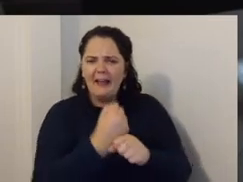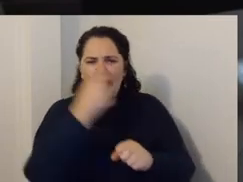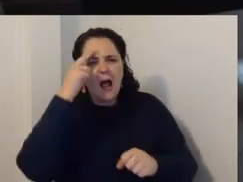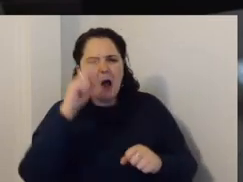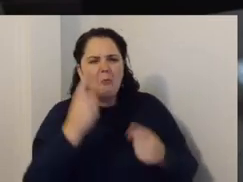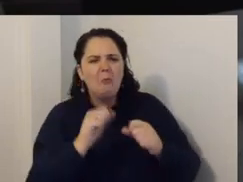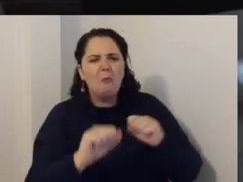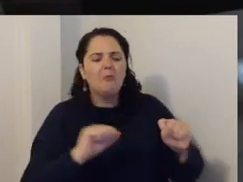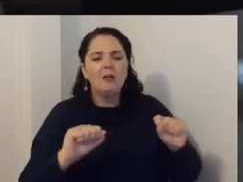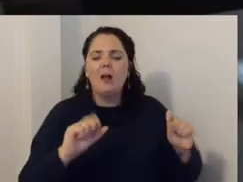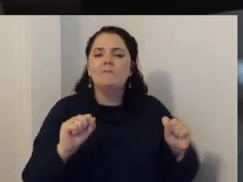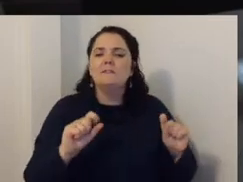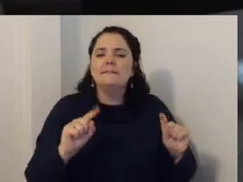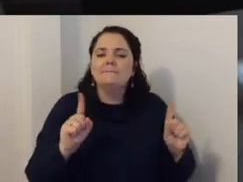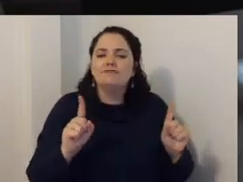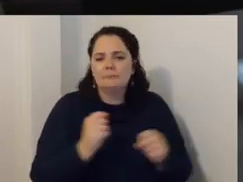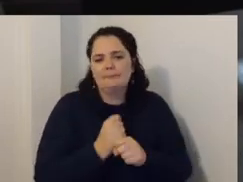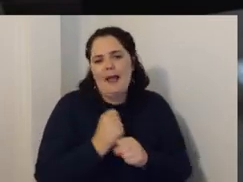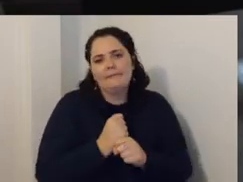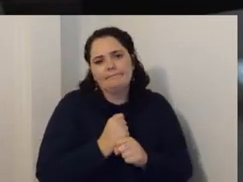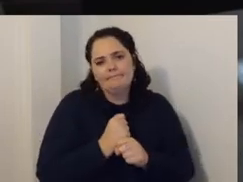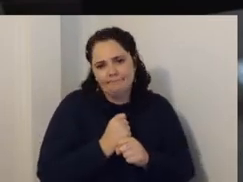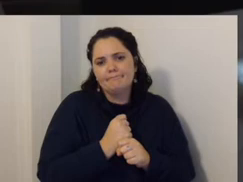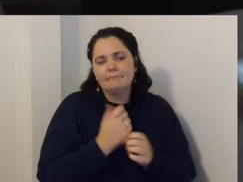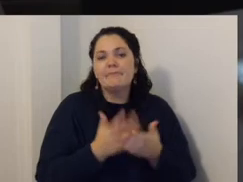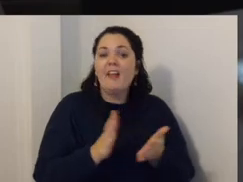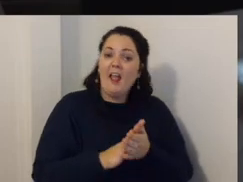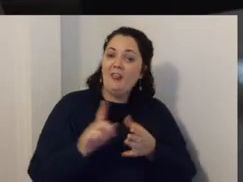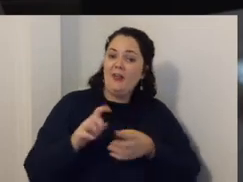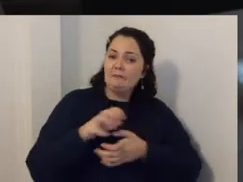and different methods of building their pencils, concocting their pencils and